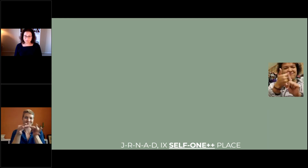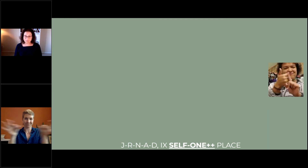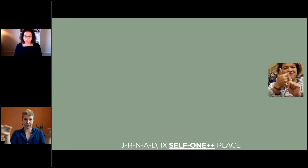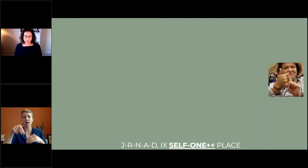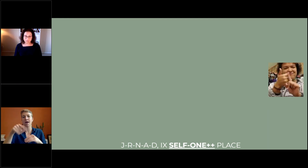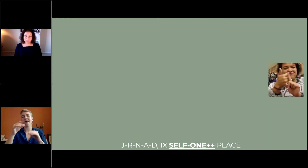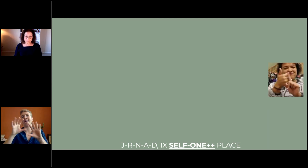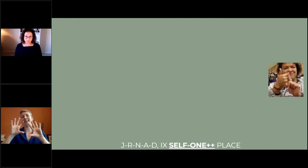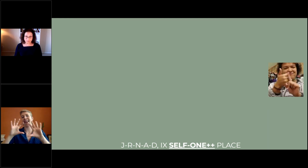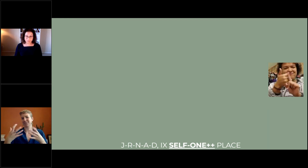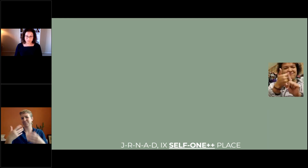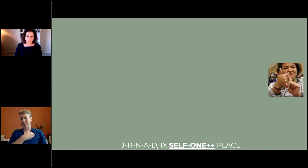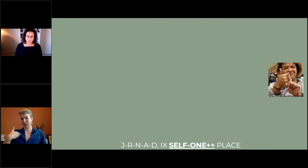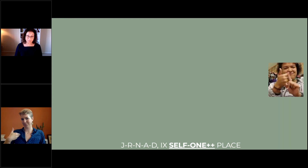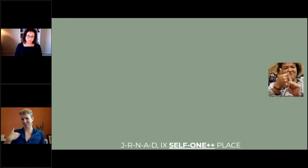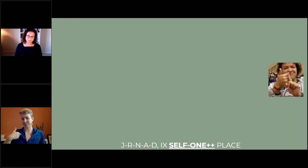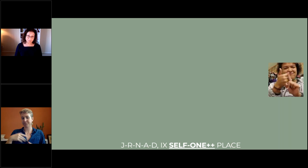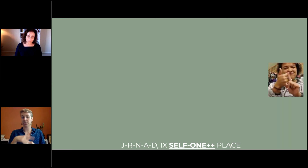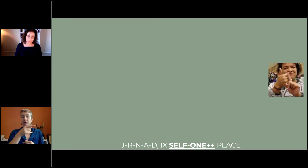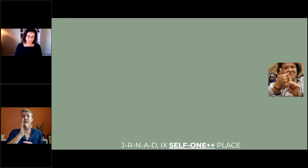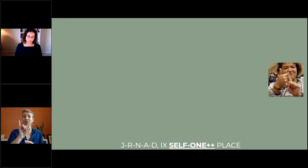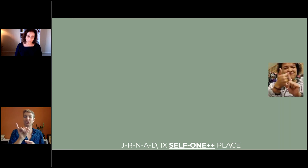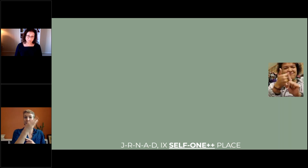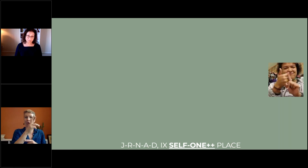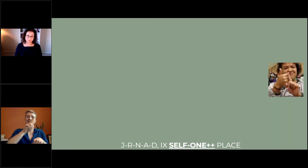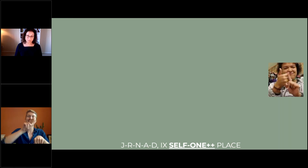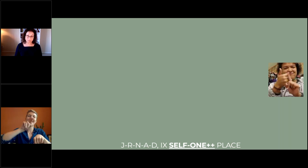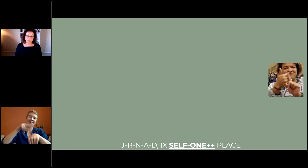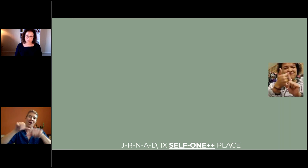And another example of this is a class membership.